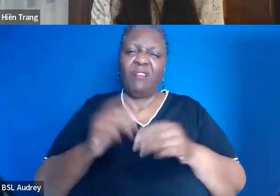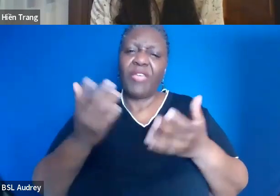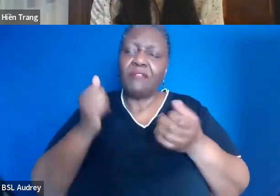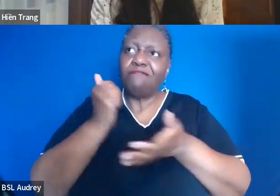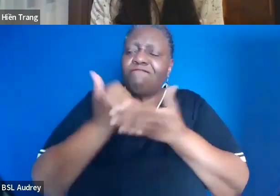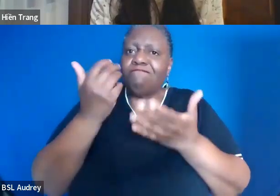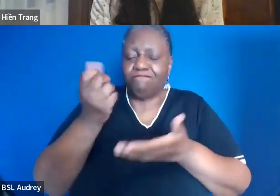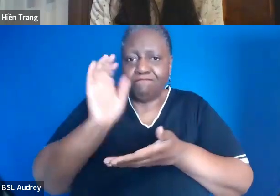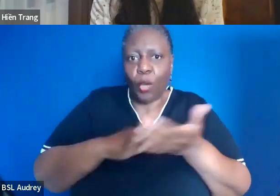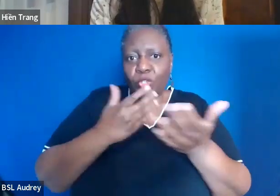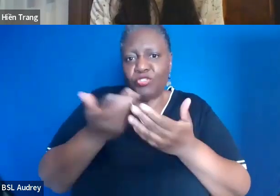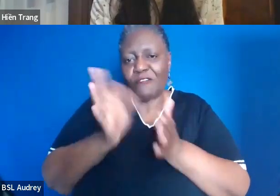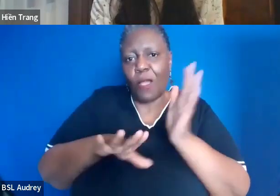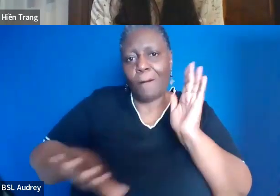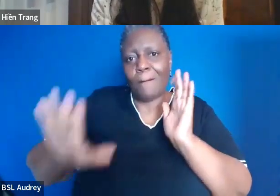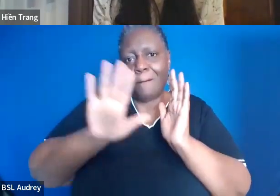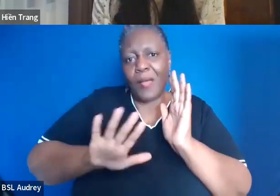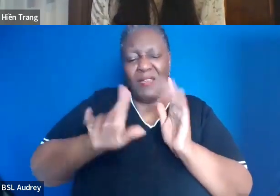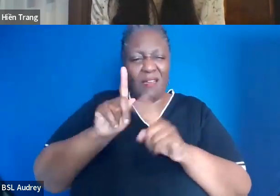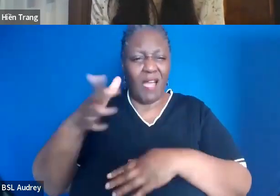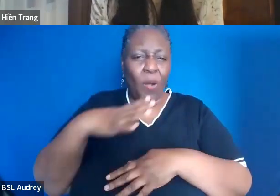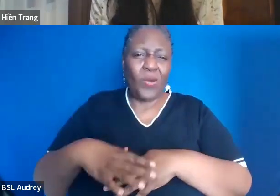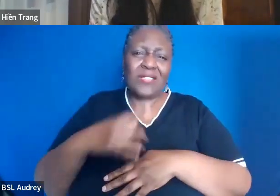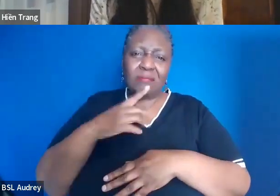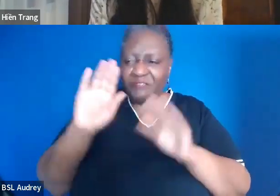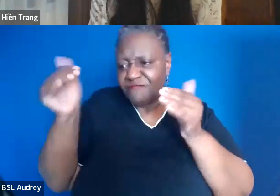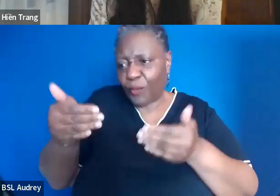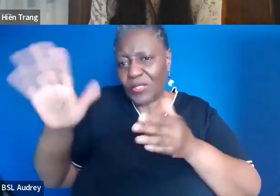comes out of it and I think that I just really wanted to make a focus on Vietnam issue because